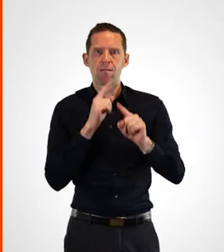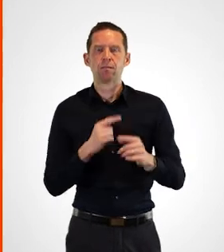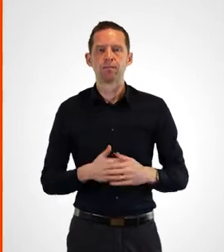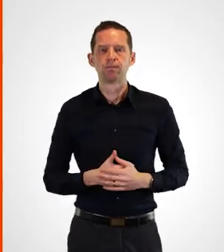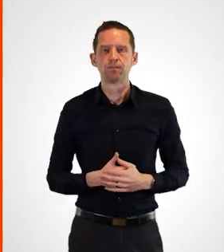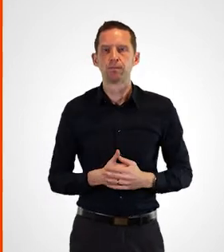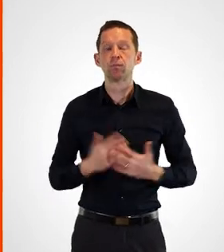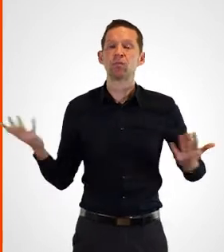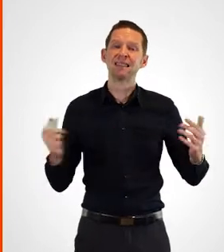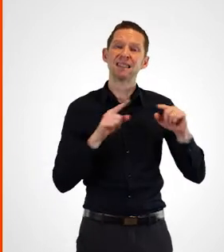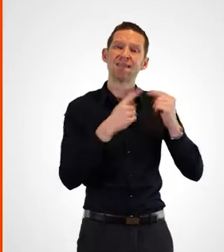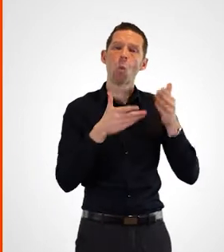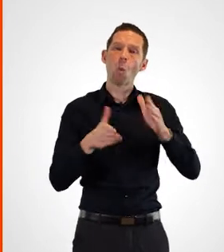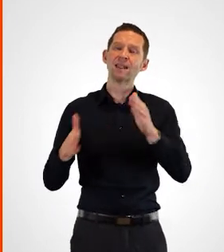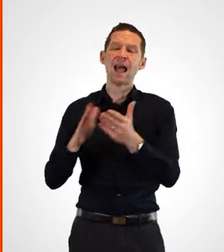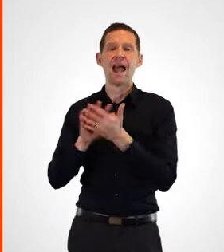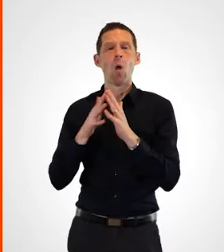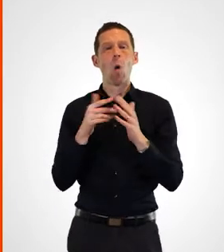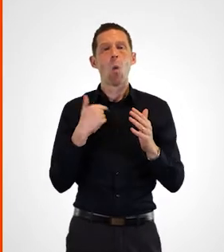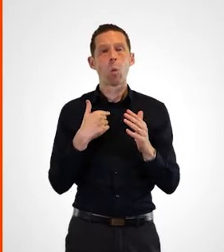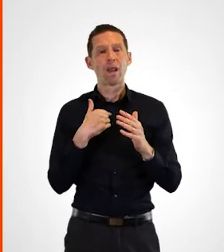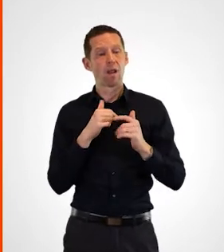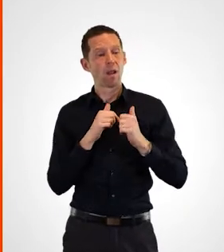And some of the ways in which we work together is in